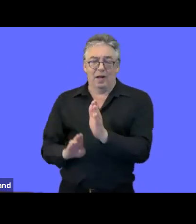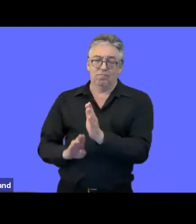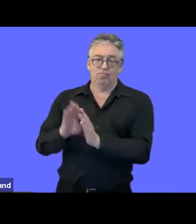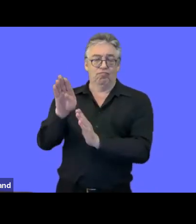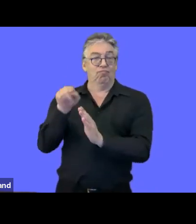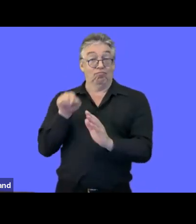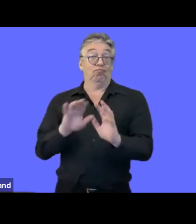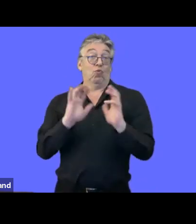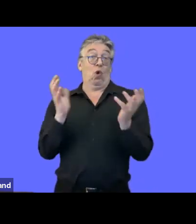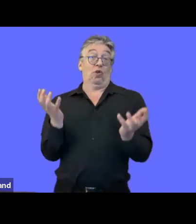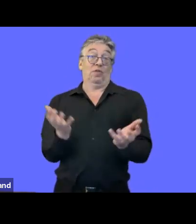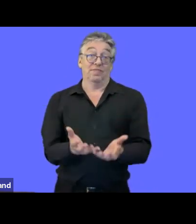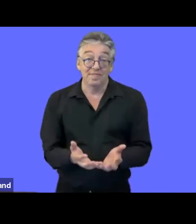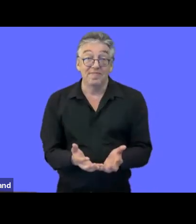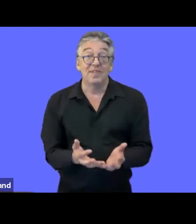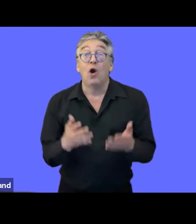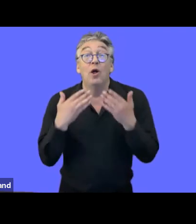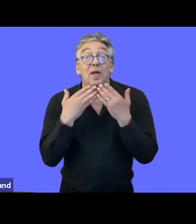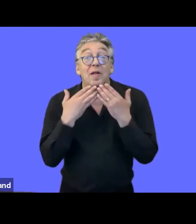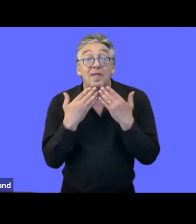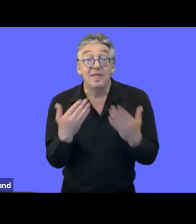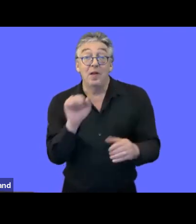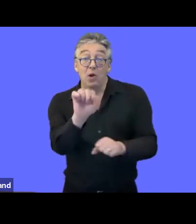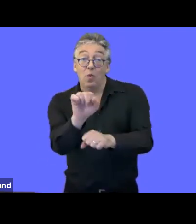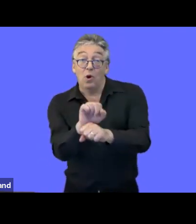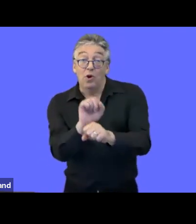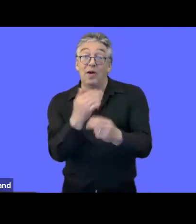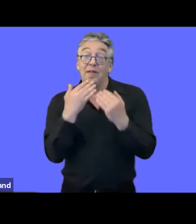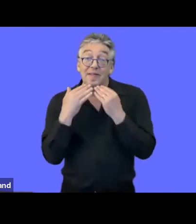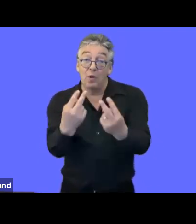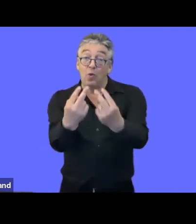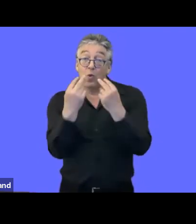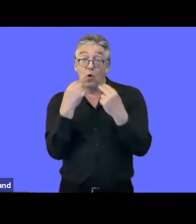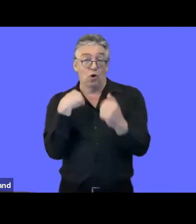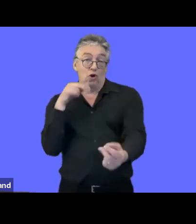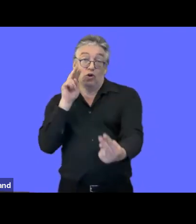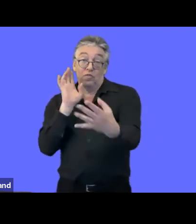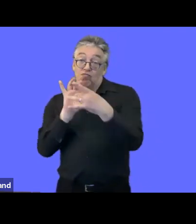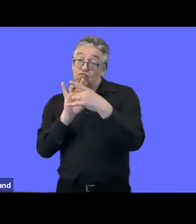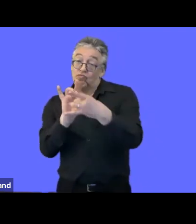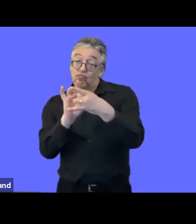Thank you for your work, thank you for your attention and see you all very soon. Take care.